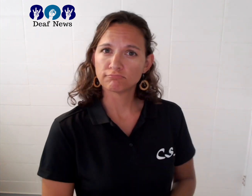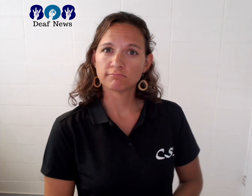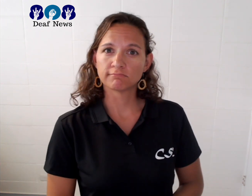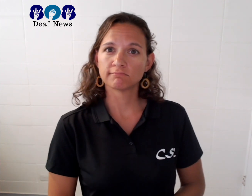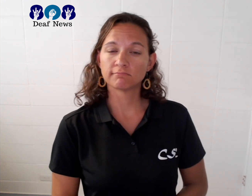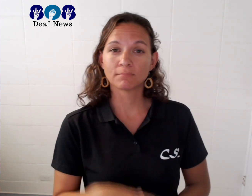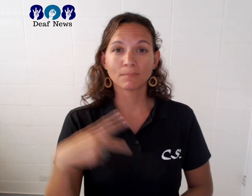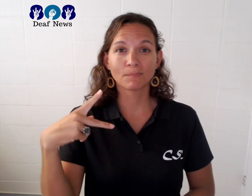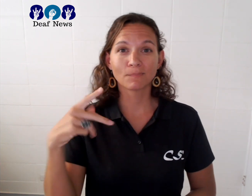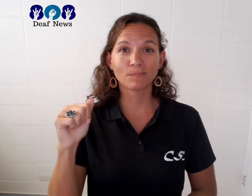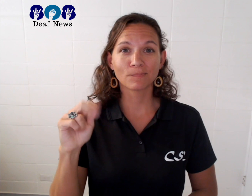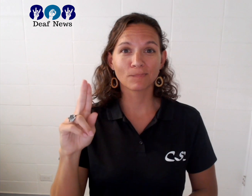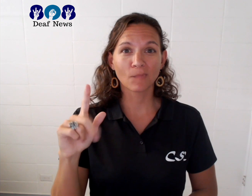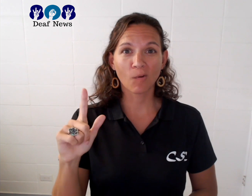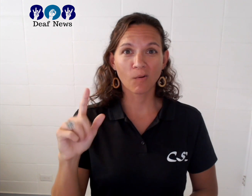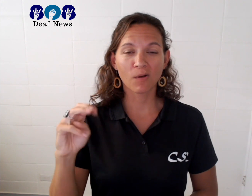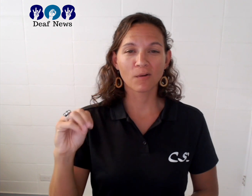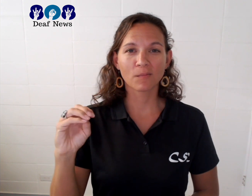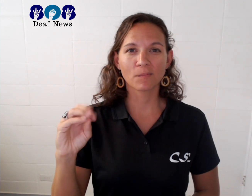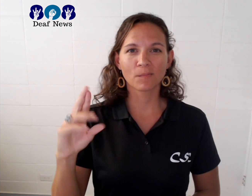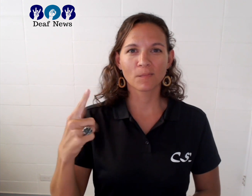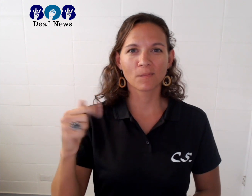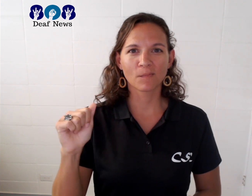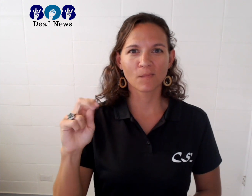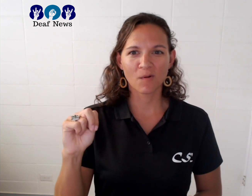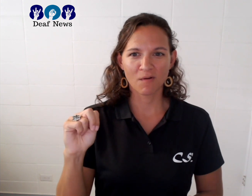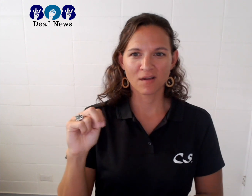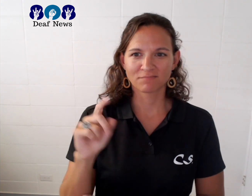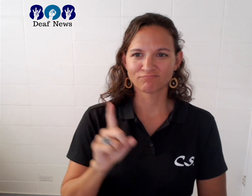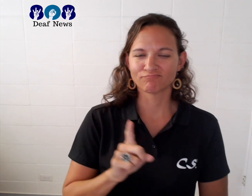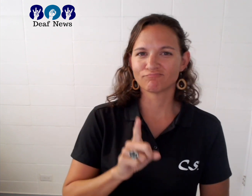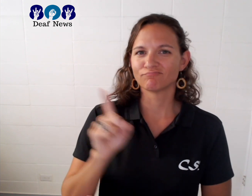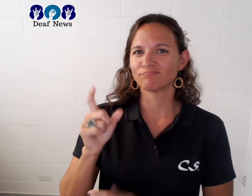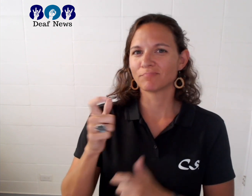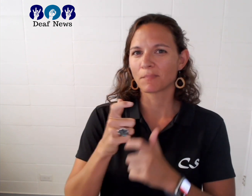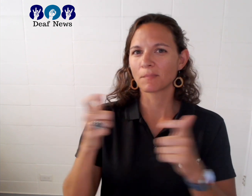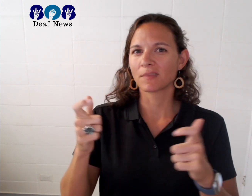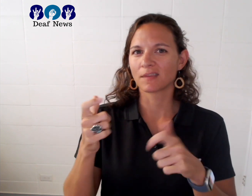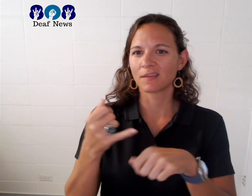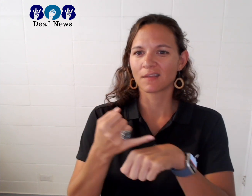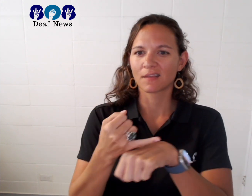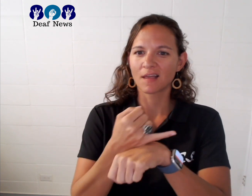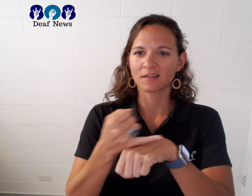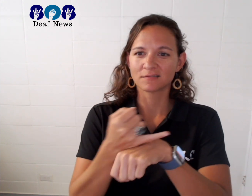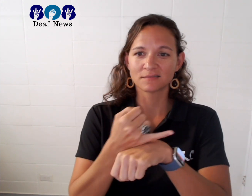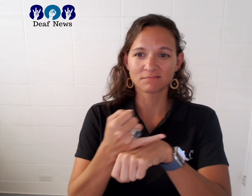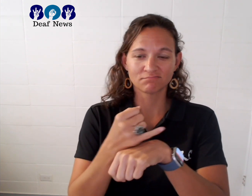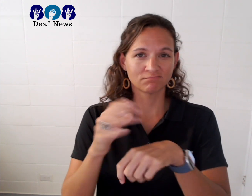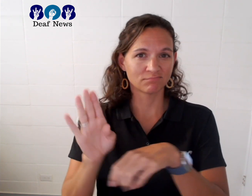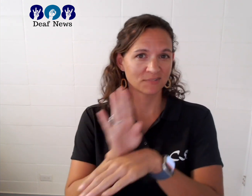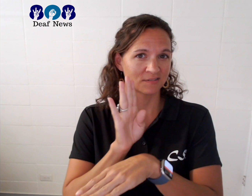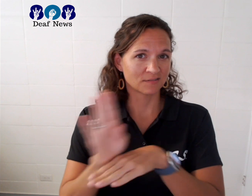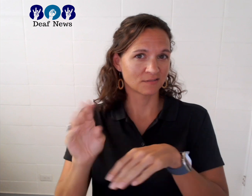are running on the republican side Paul Morgan, is a business consultant from the Big Island.